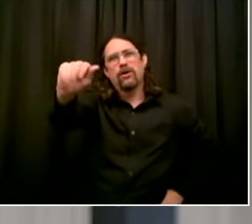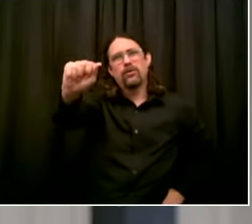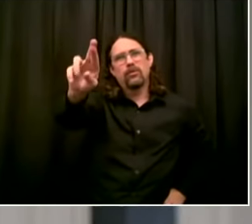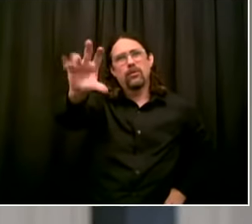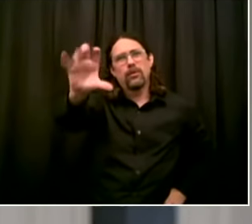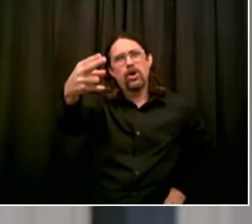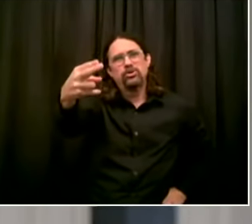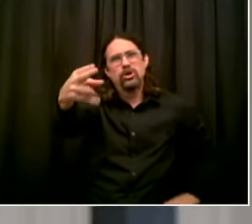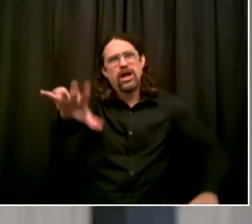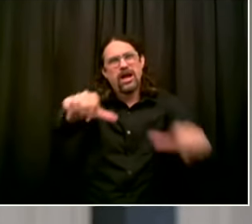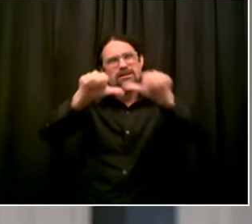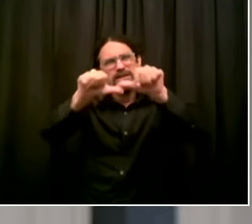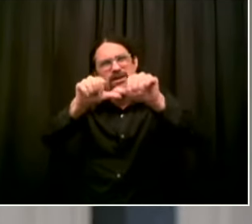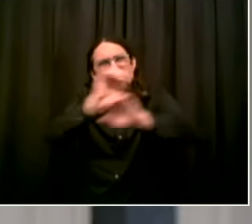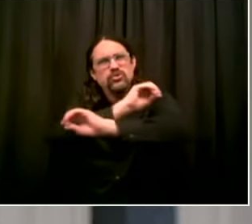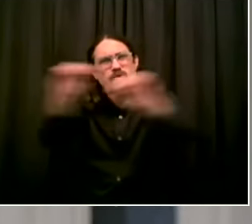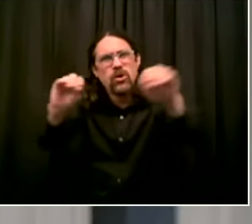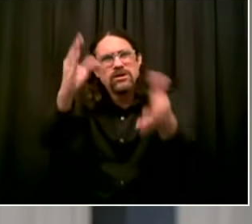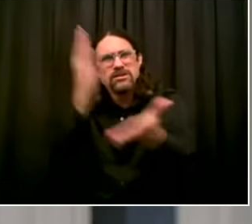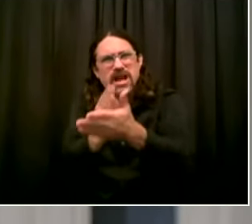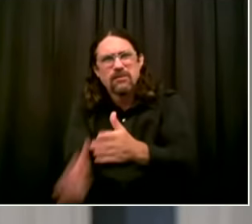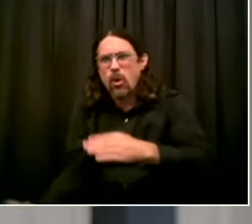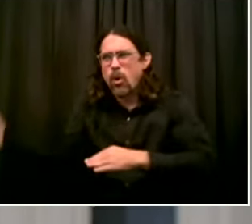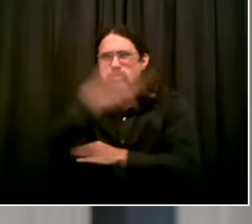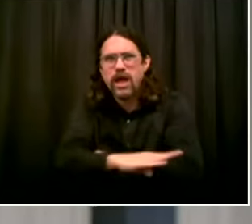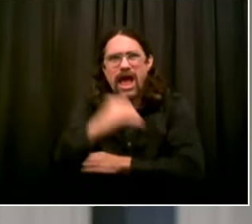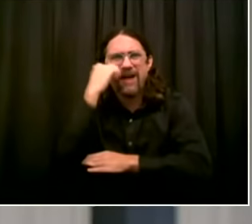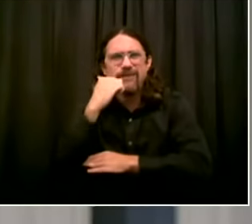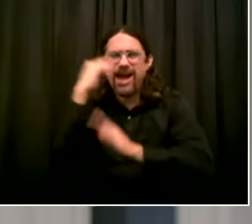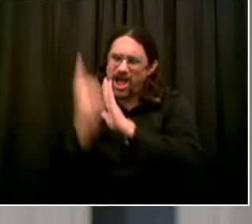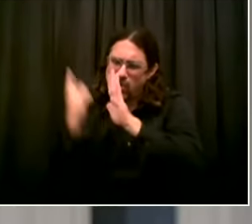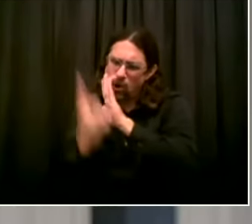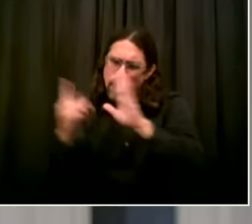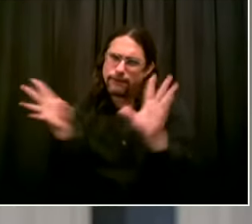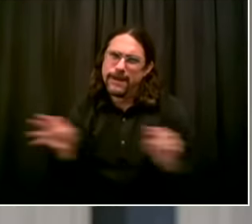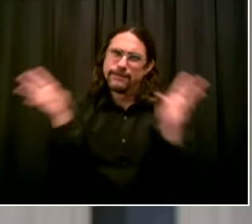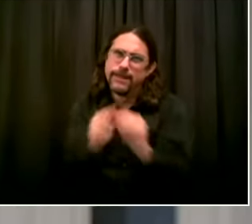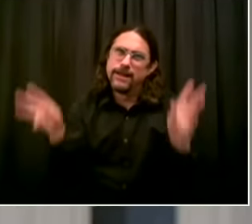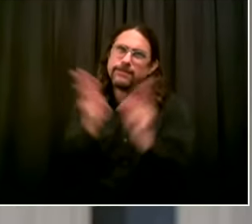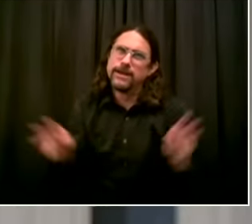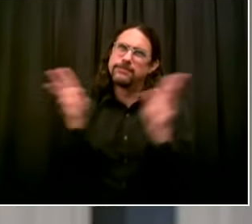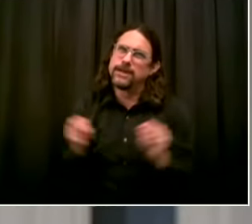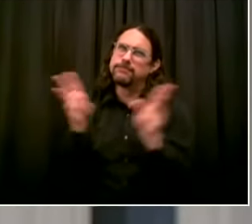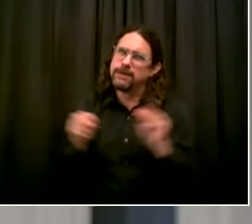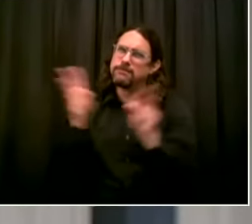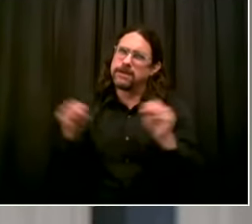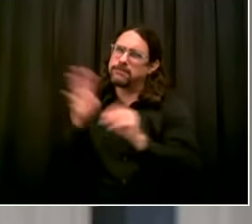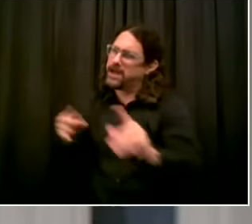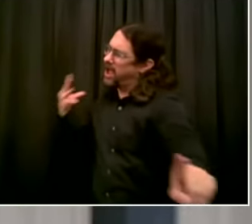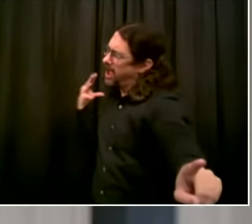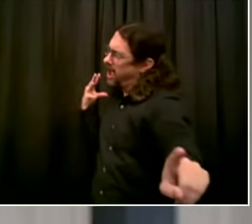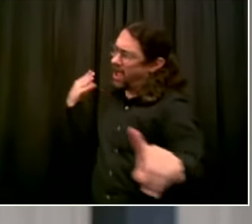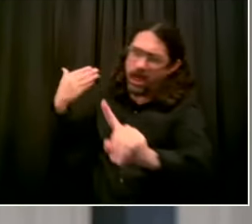CSA. I HAVE GOTTEN MORE INVOLVED OVER THE LAST MONTHS, I DO NOT KNOW WHERE THERE WAS A LACK OF